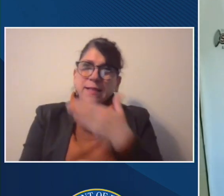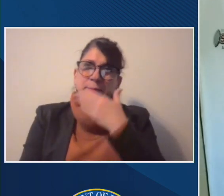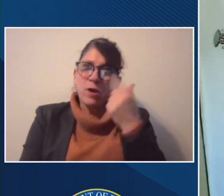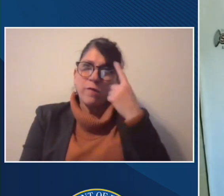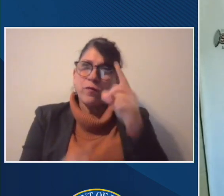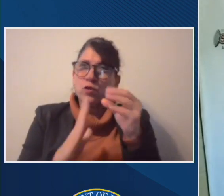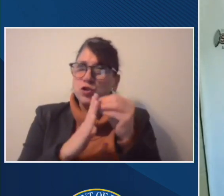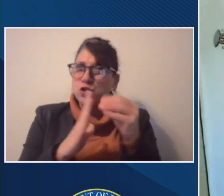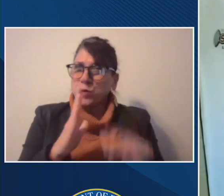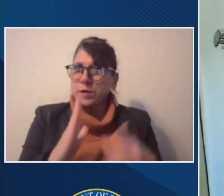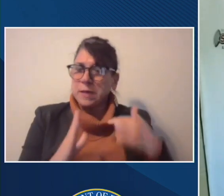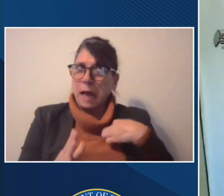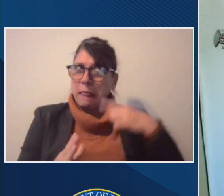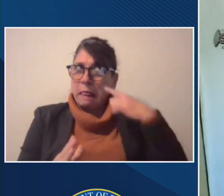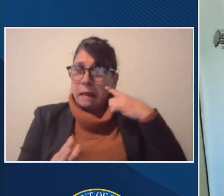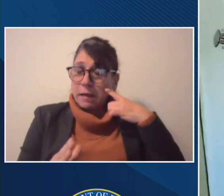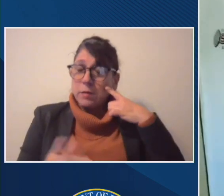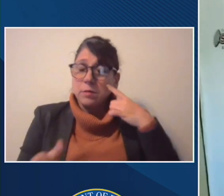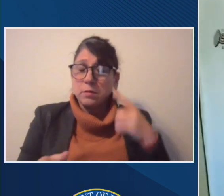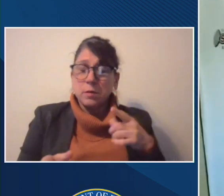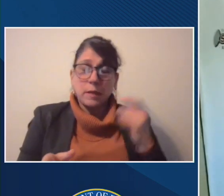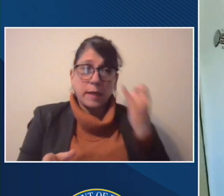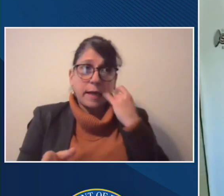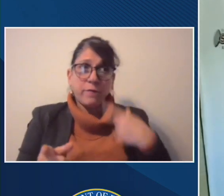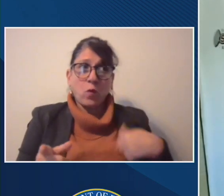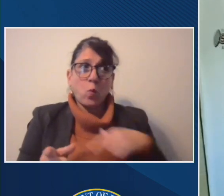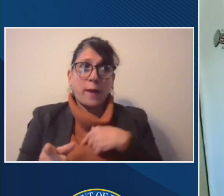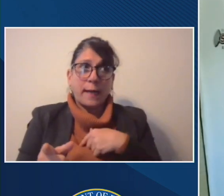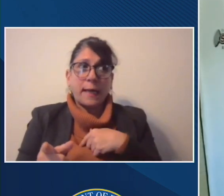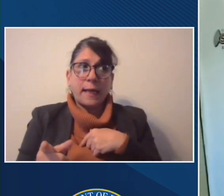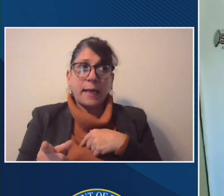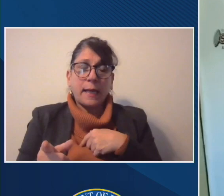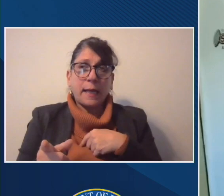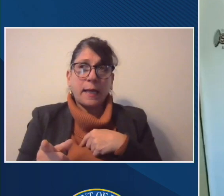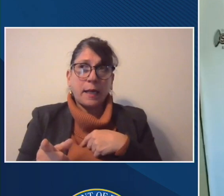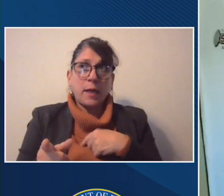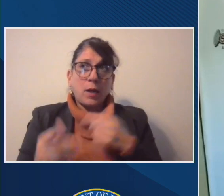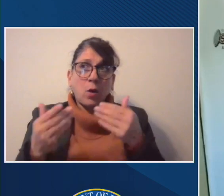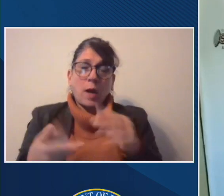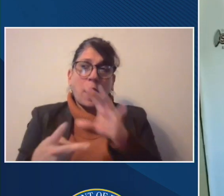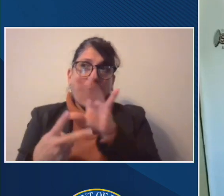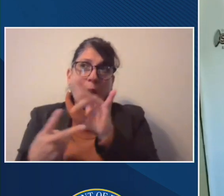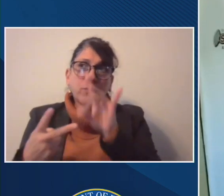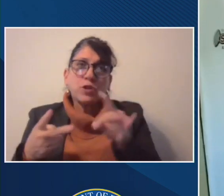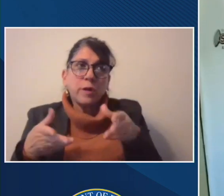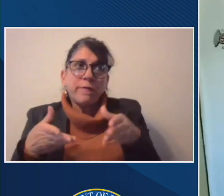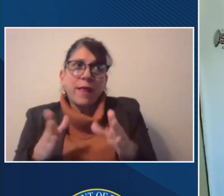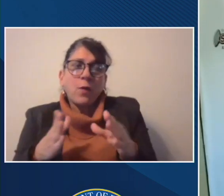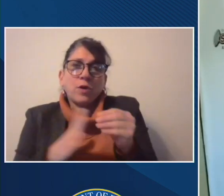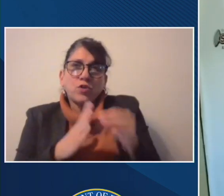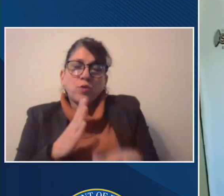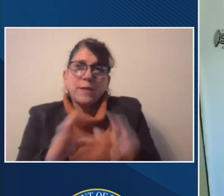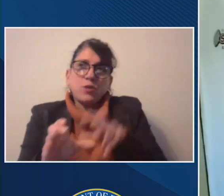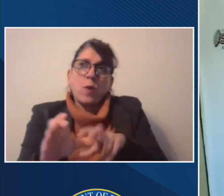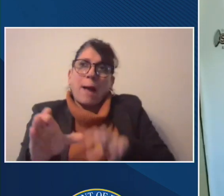And I think that if we go with this option allowing students to opt out, colleges